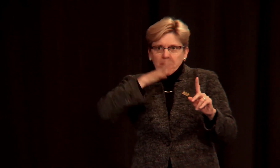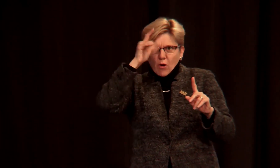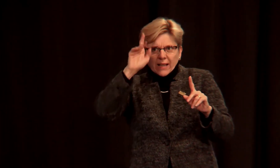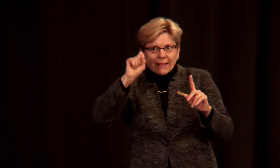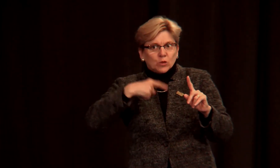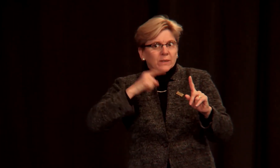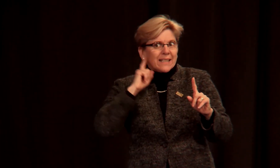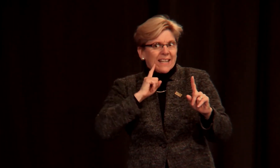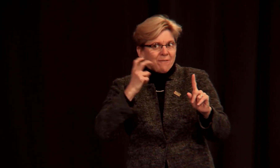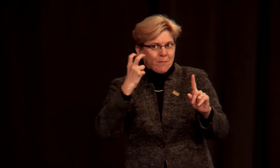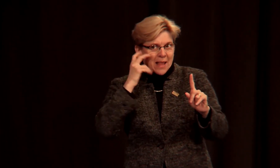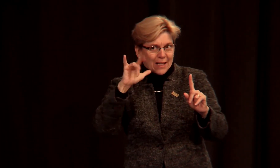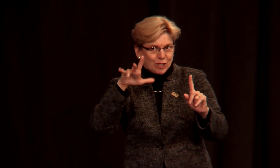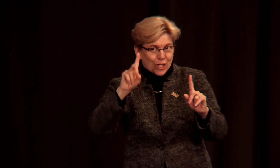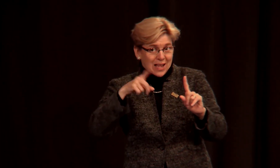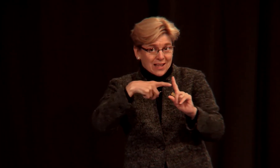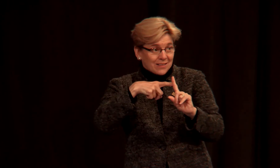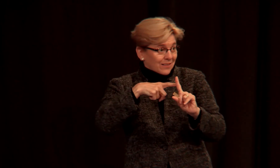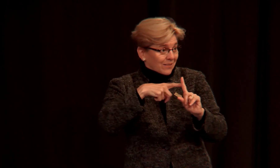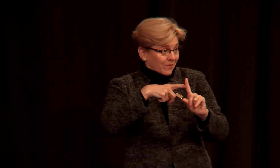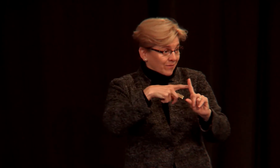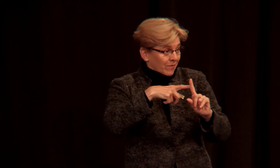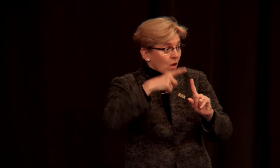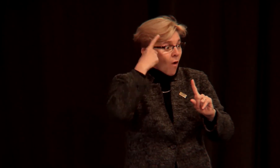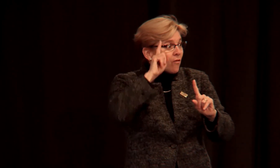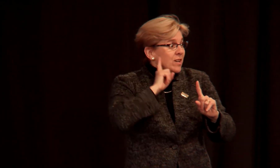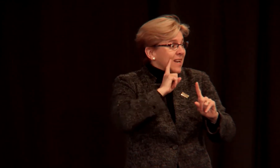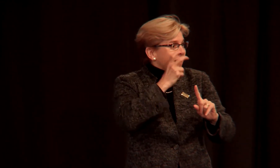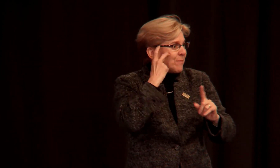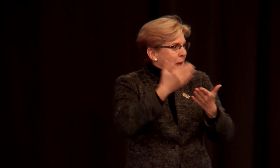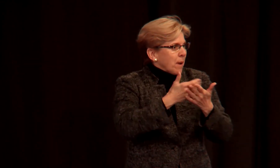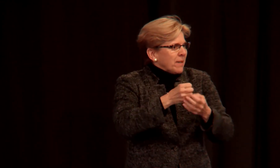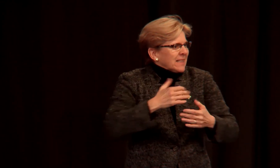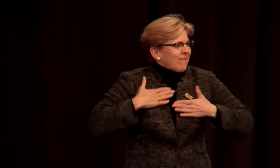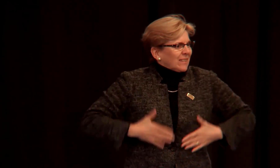at least if at least one parent has a deafblind child and for deafblind babies,